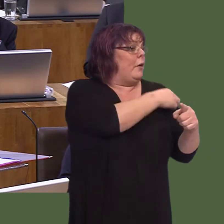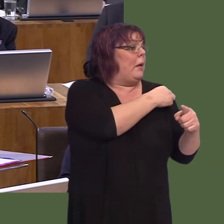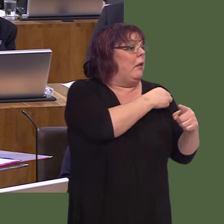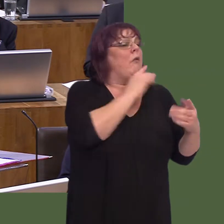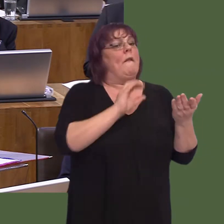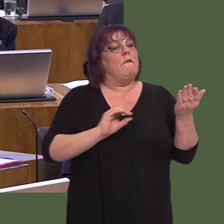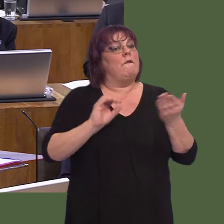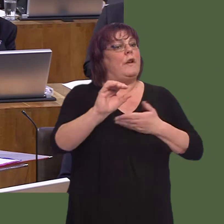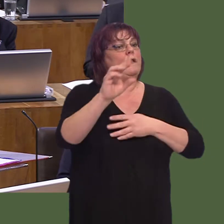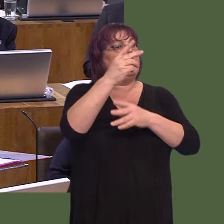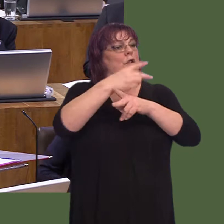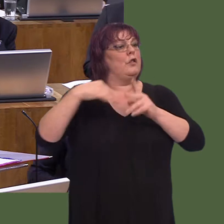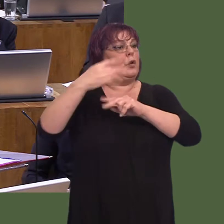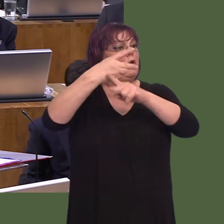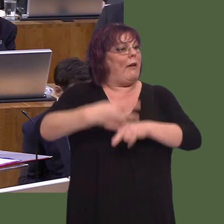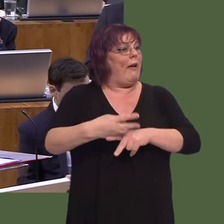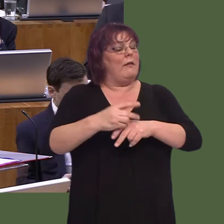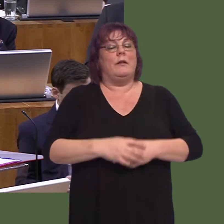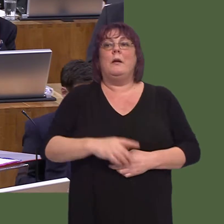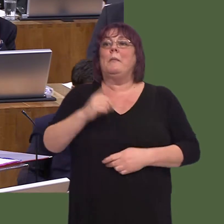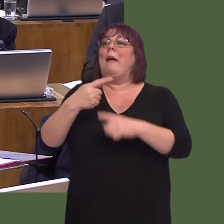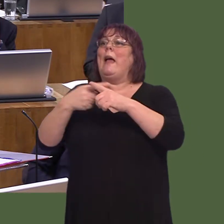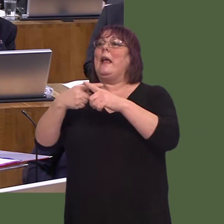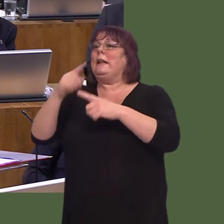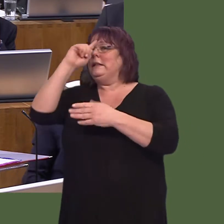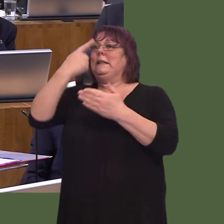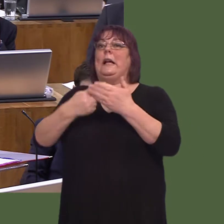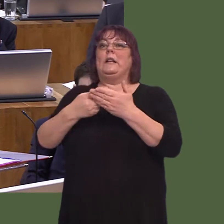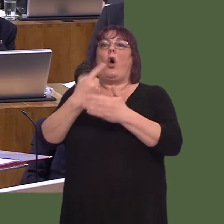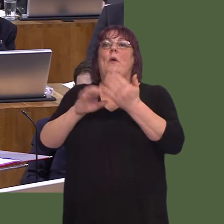What England did was to try to spend money on health and starve social care of money,